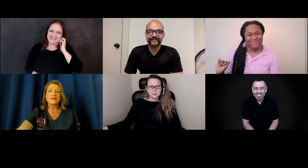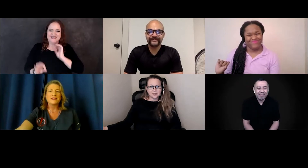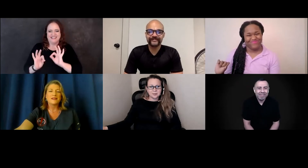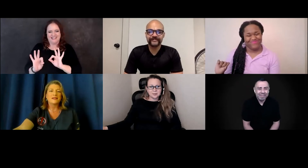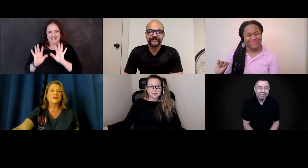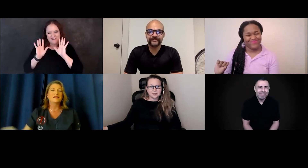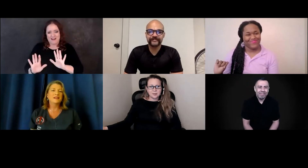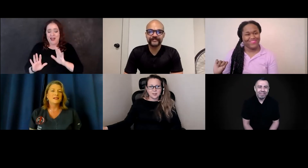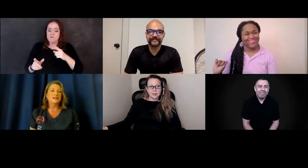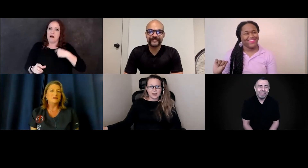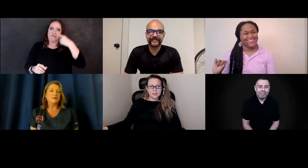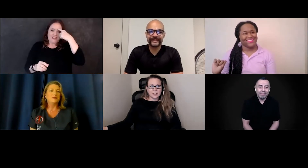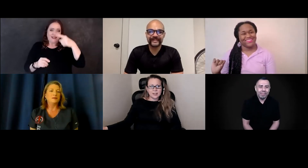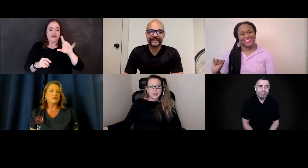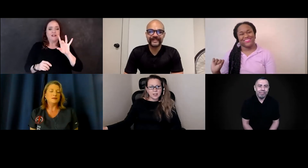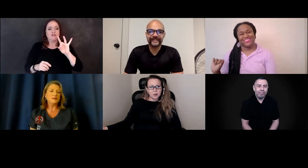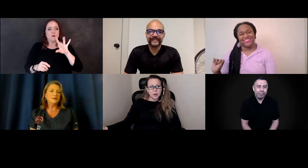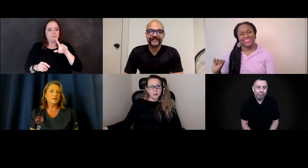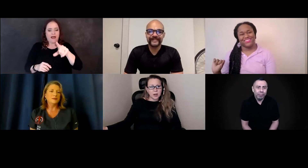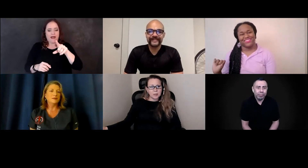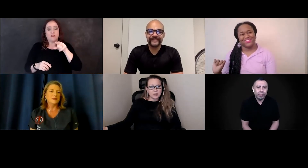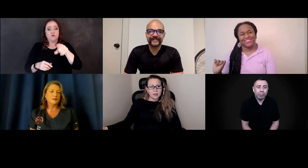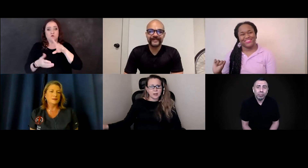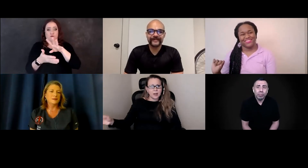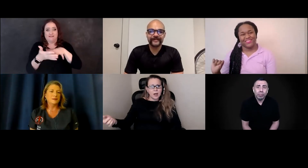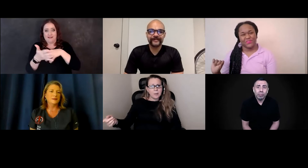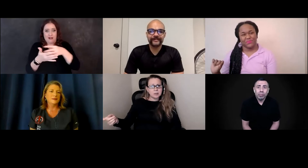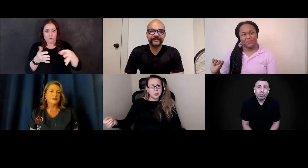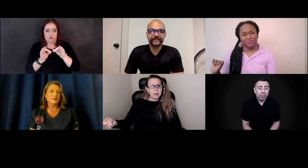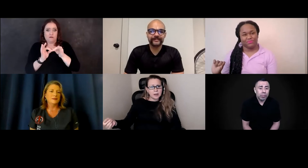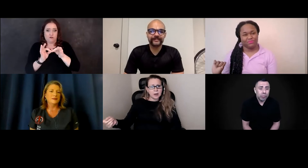Sarah Brown: Excellent, thank you. You've got me thinking about Jermaine.